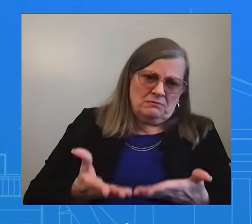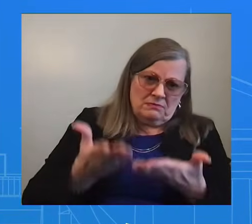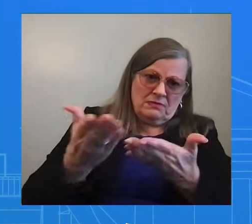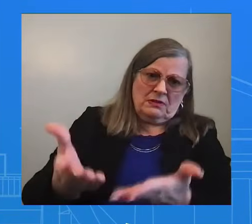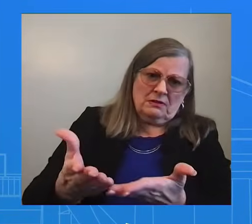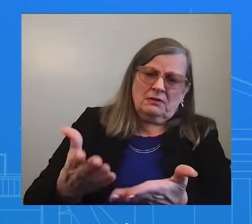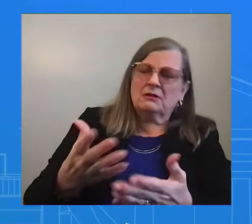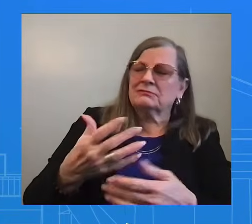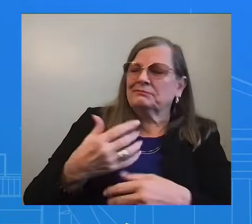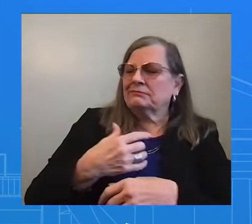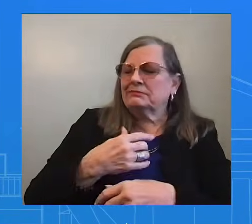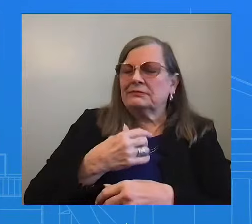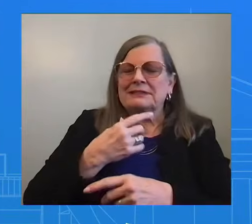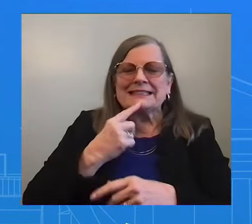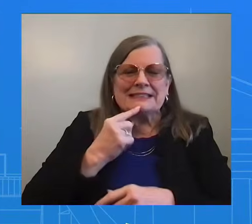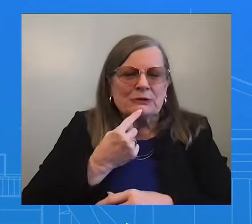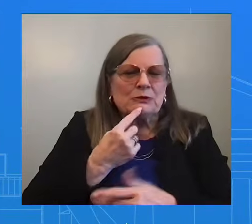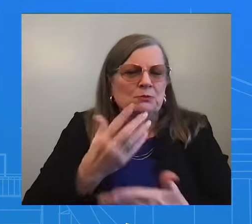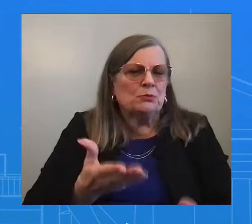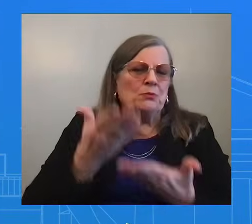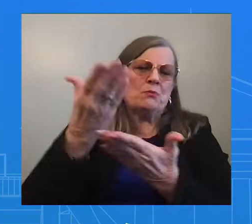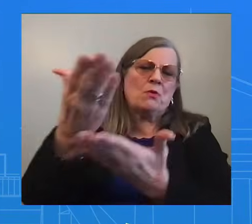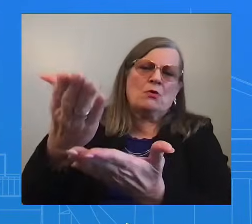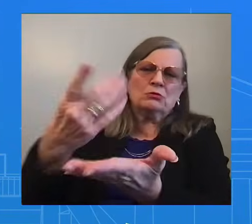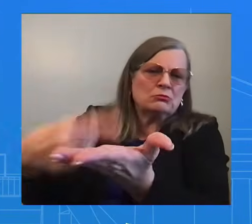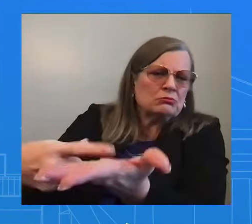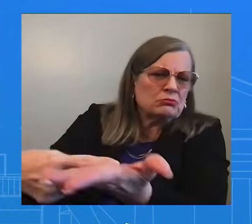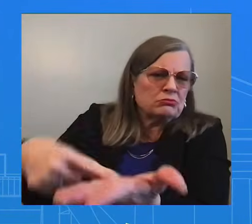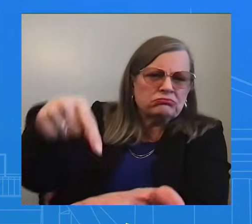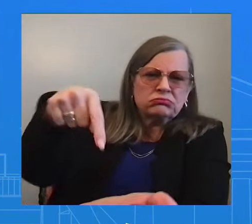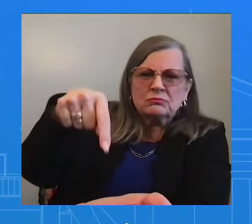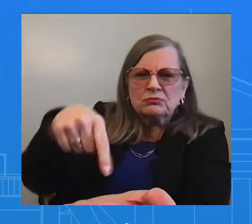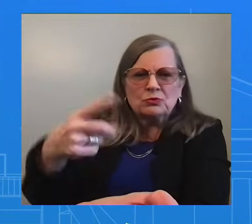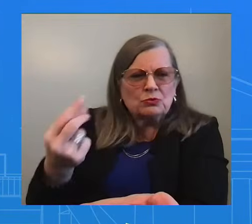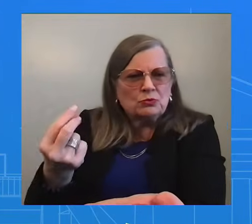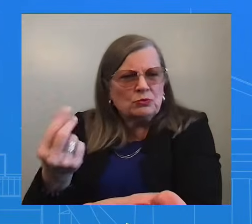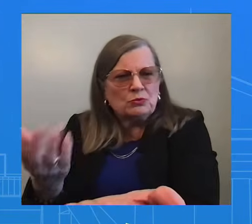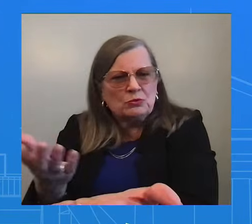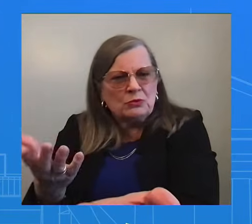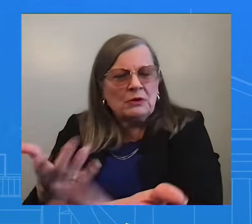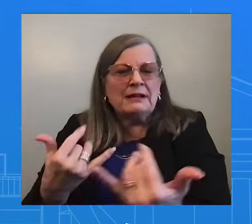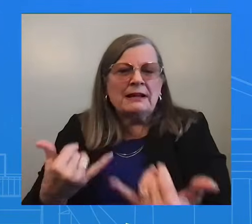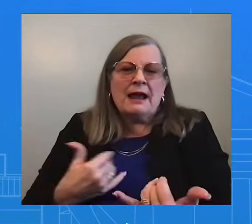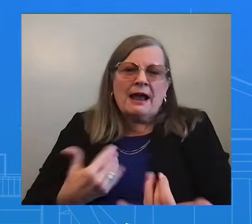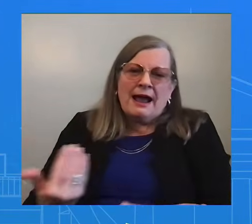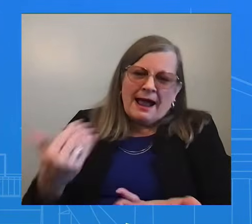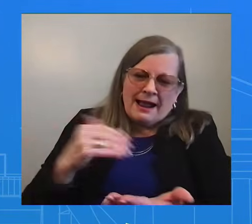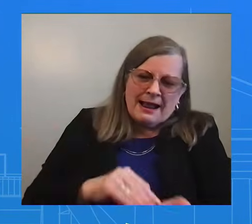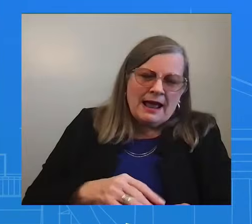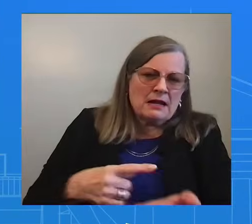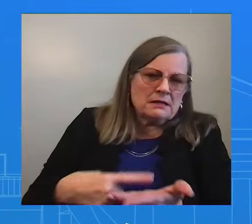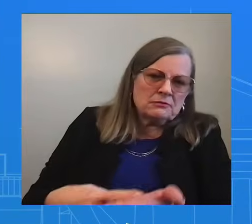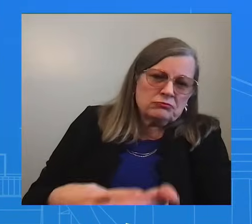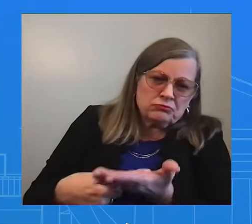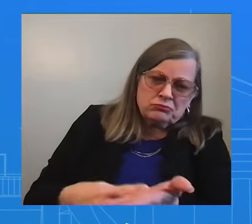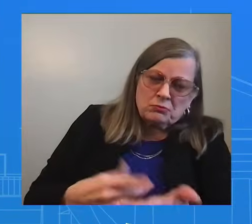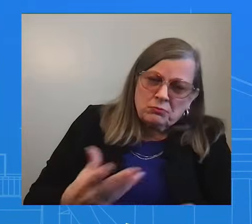And we're working hard to see what we can do to get another proposal that -- that might be more successful to get both him and Evan out. The Press: And if I could, really fast